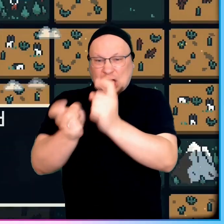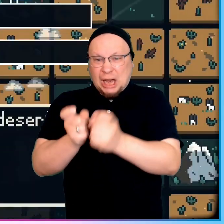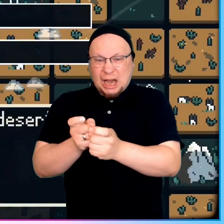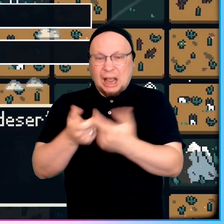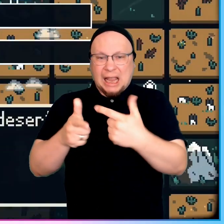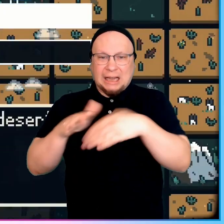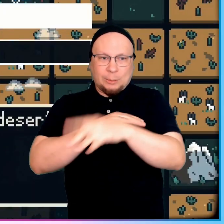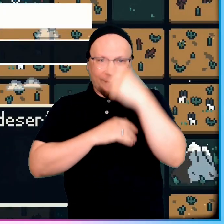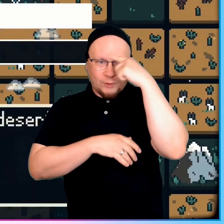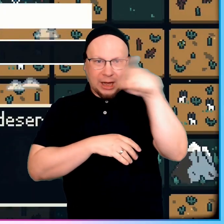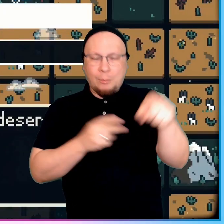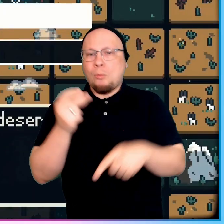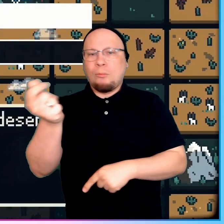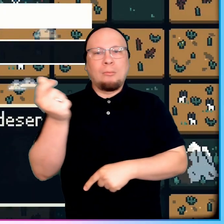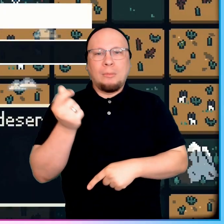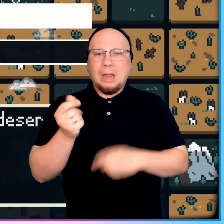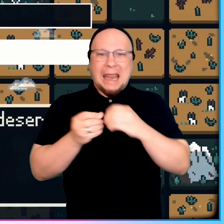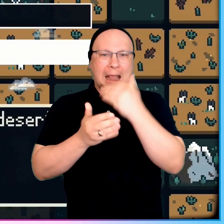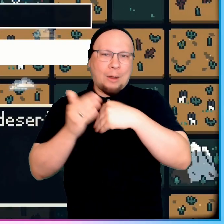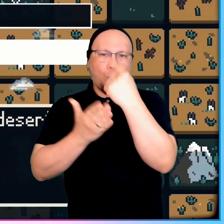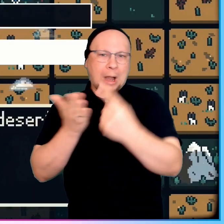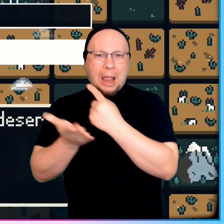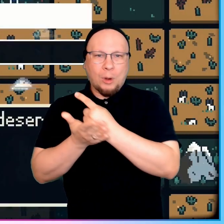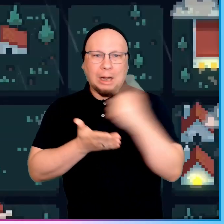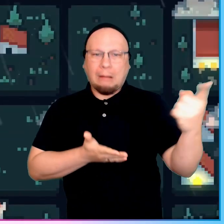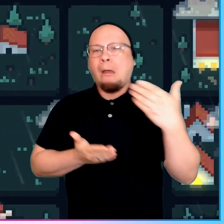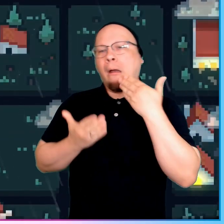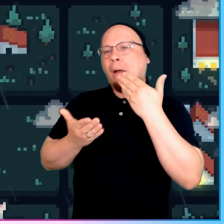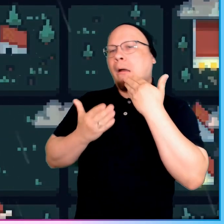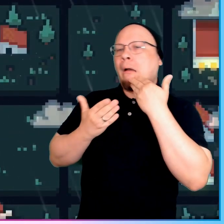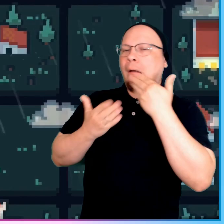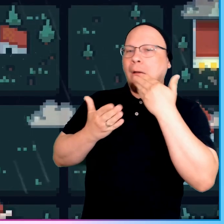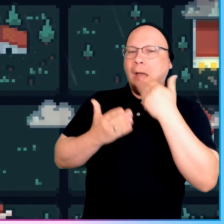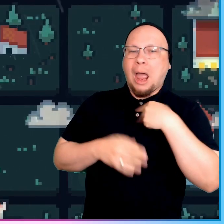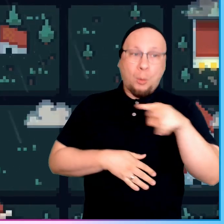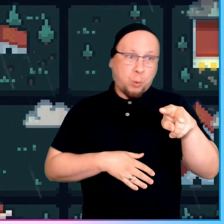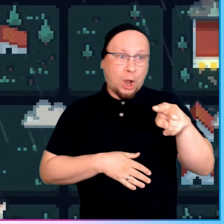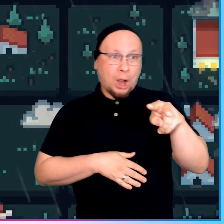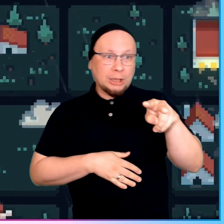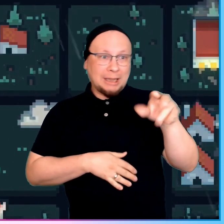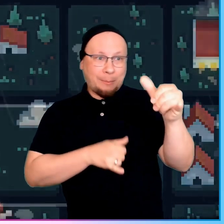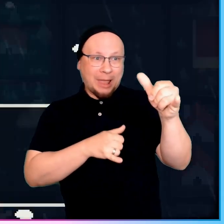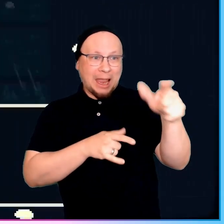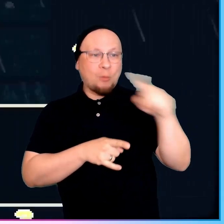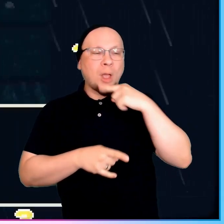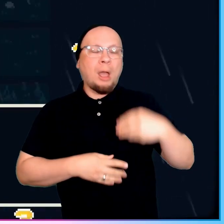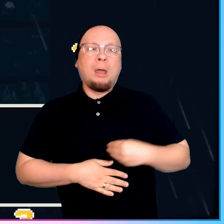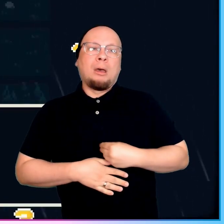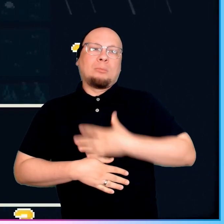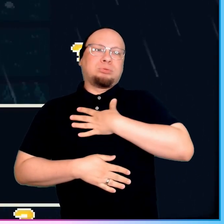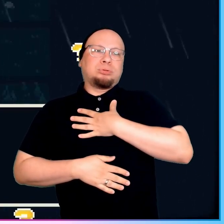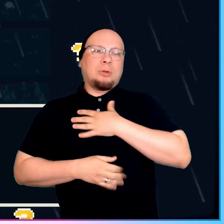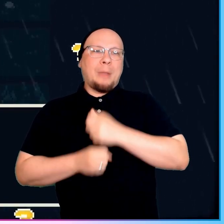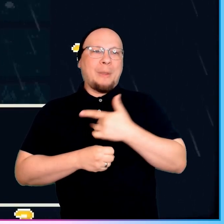He was very grateful, and watching him play afterwards really motivated me to add more accessibility features.